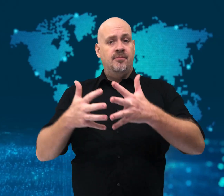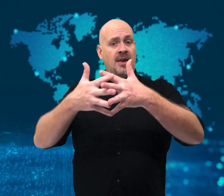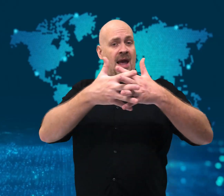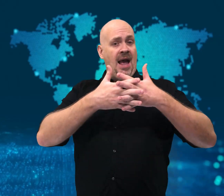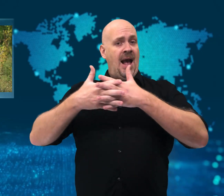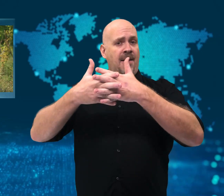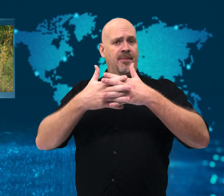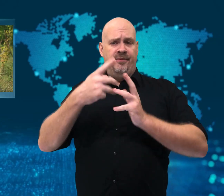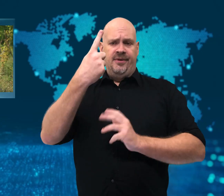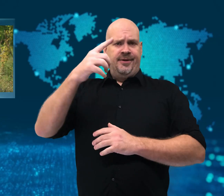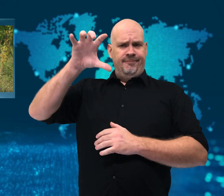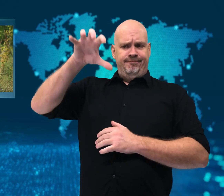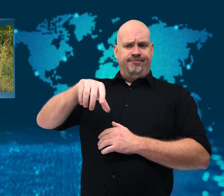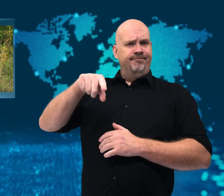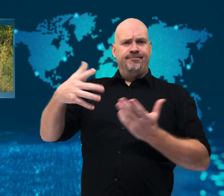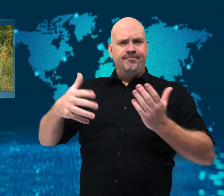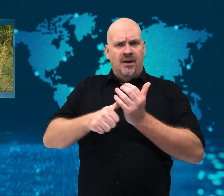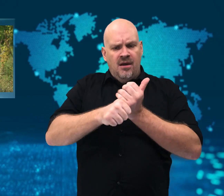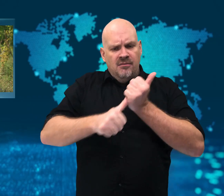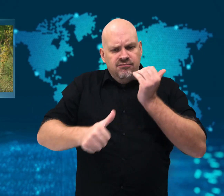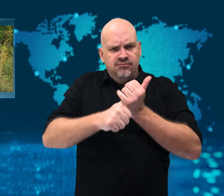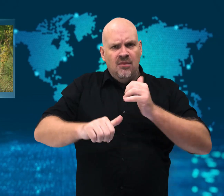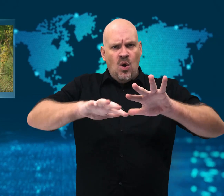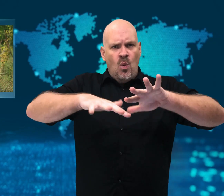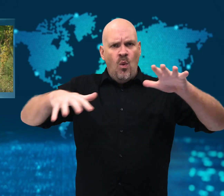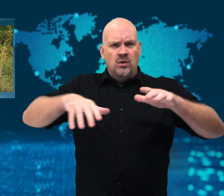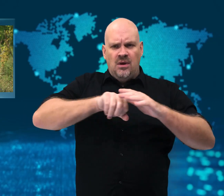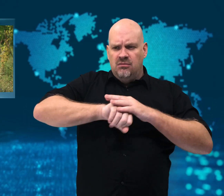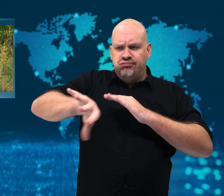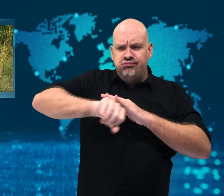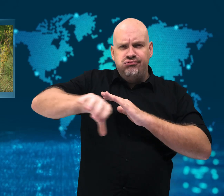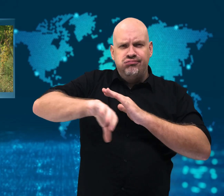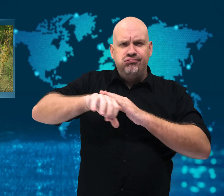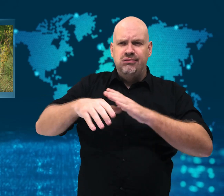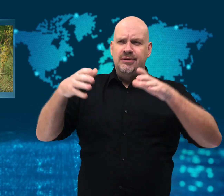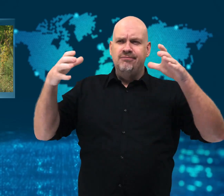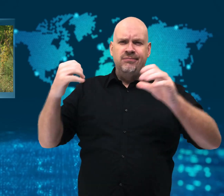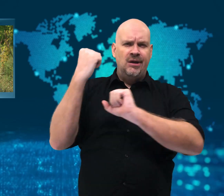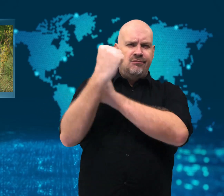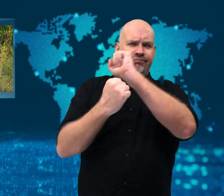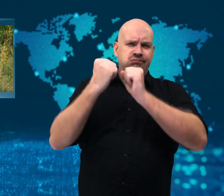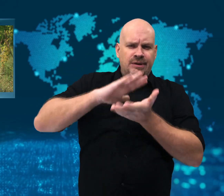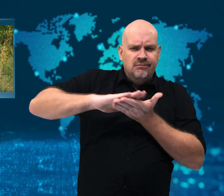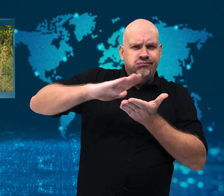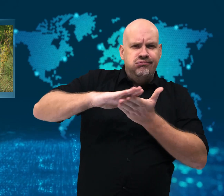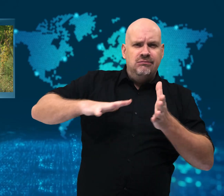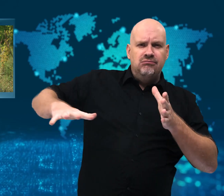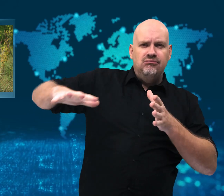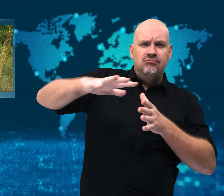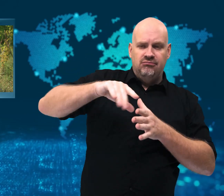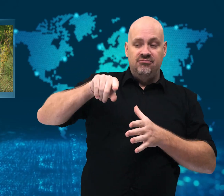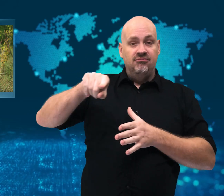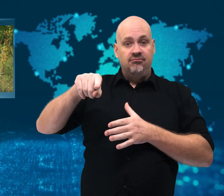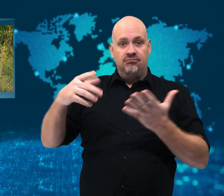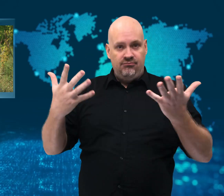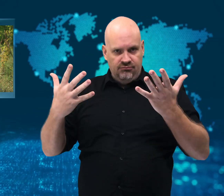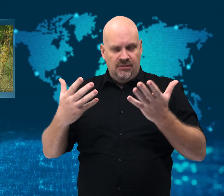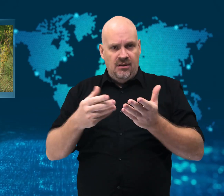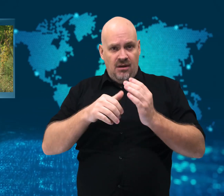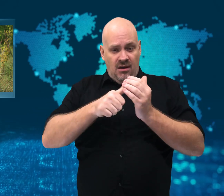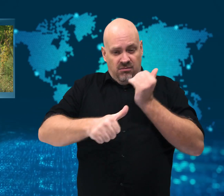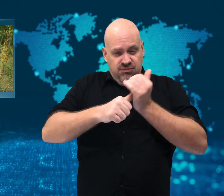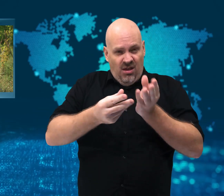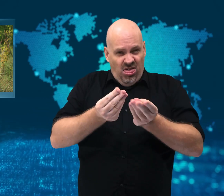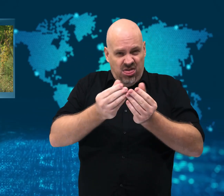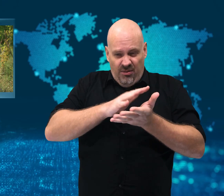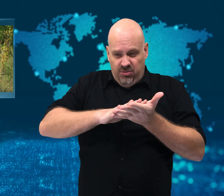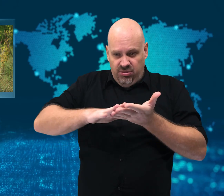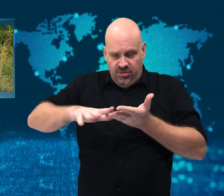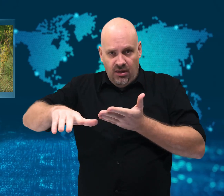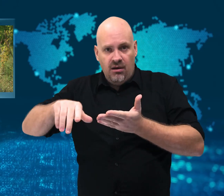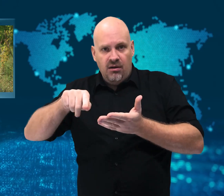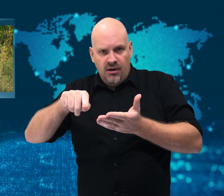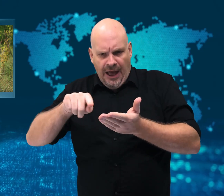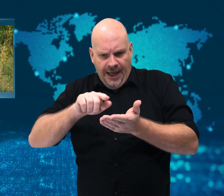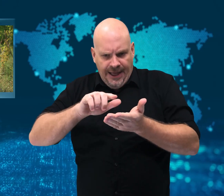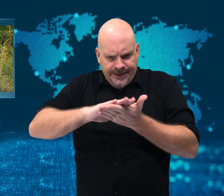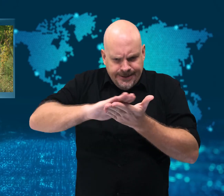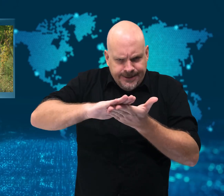[Gavin]: A sewage treatment center in the United States is turning